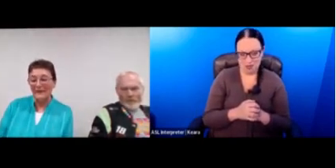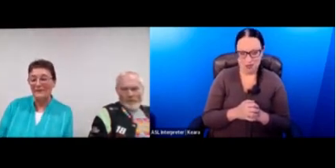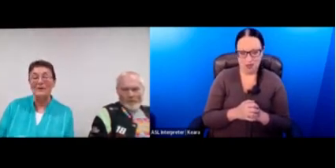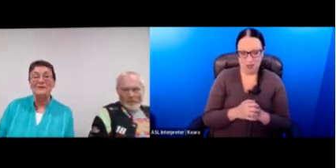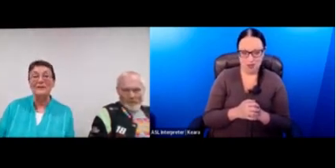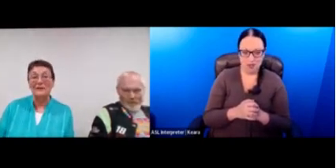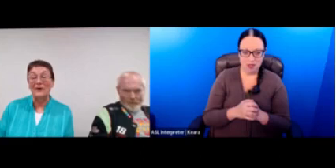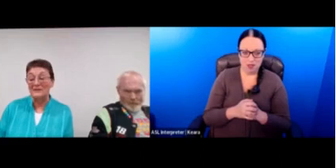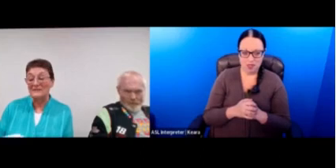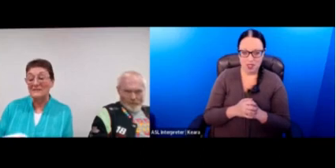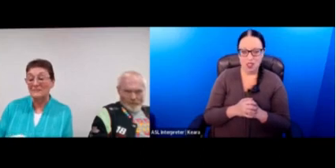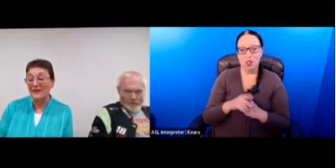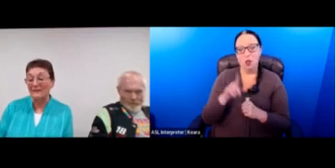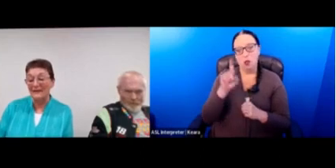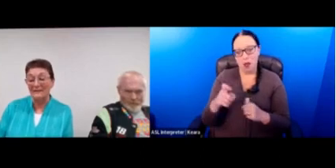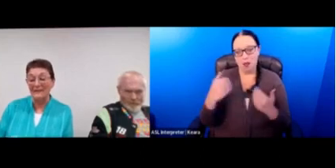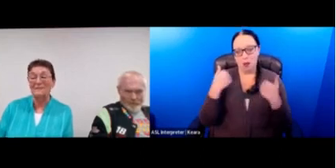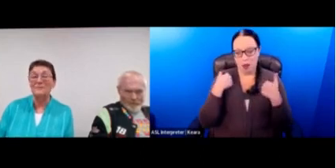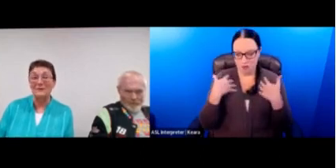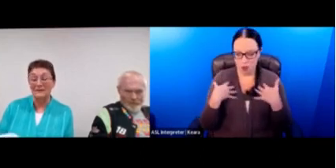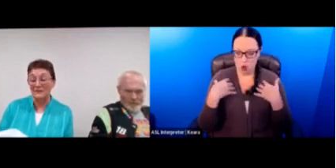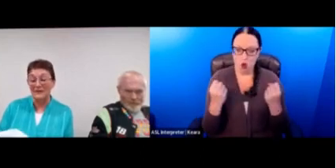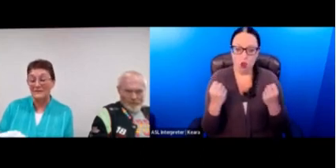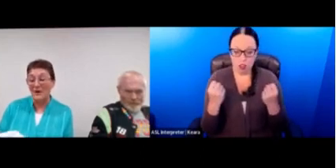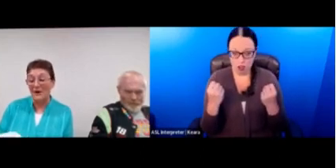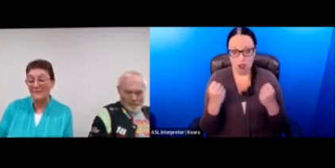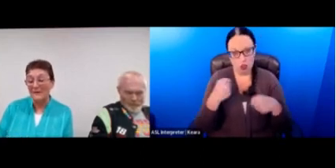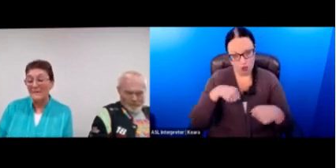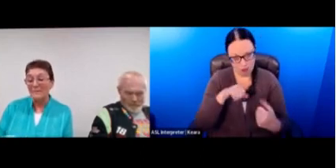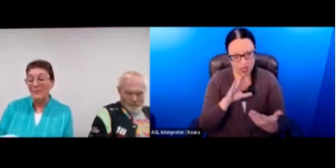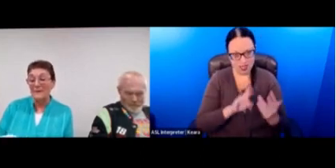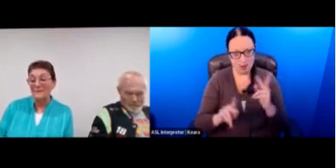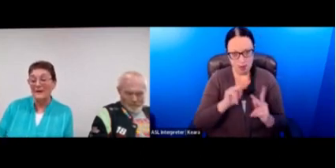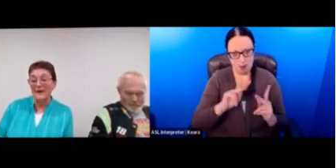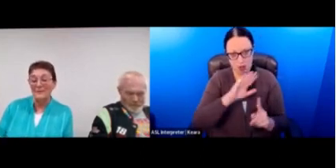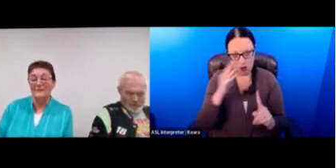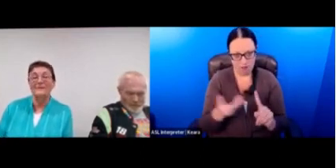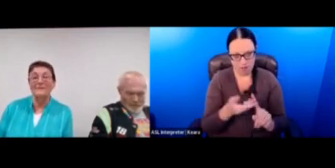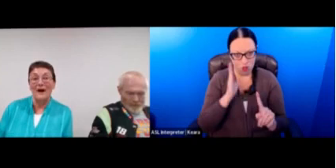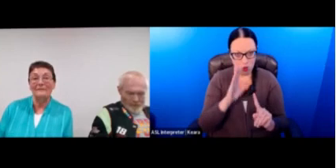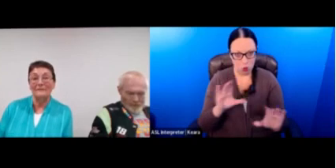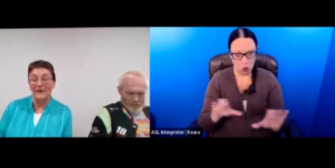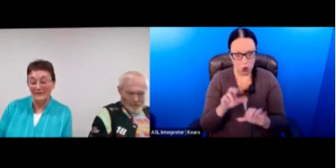else, Kurt, you need the courage to just face the naysayers who are convinced you're going to do harm. But when people have the opportunity to divine to find